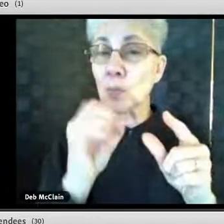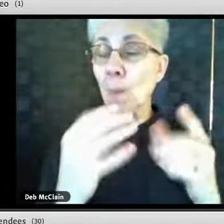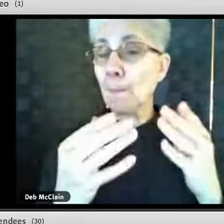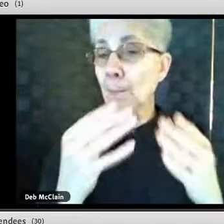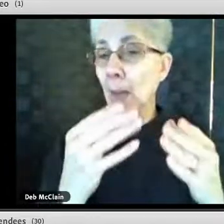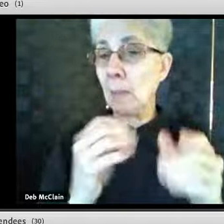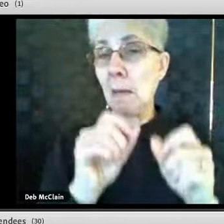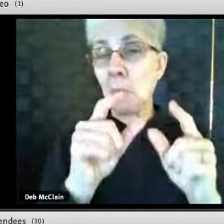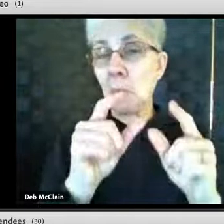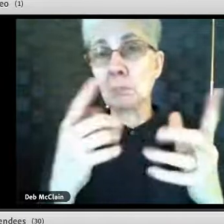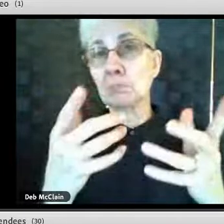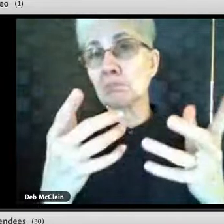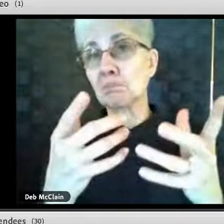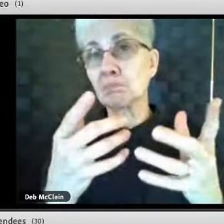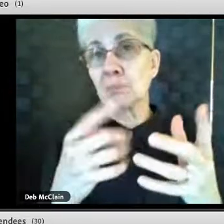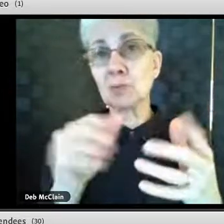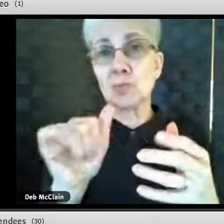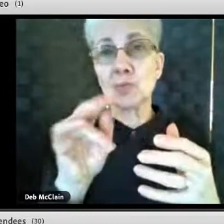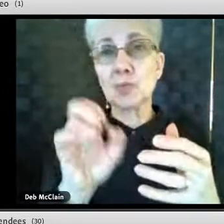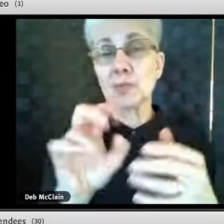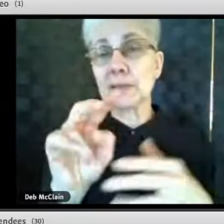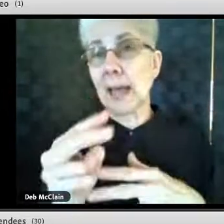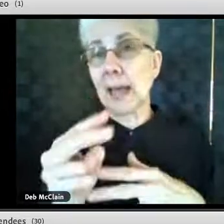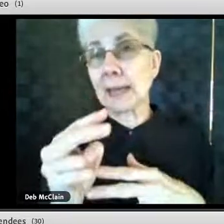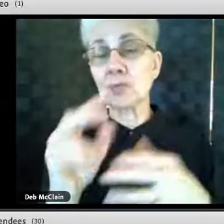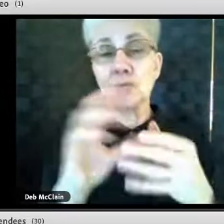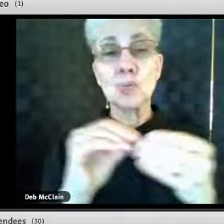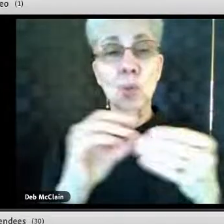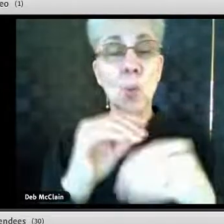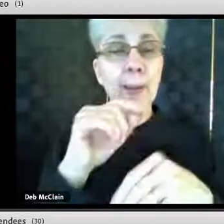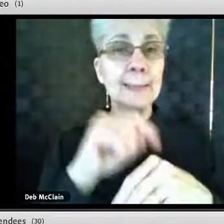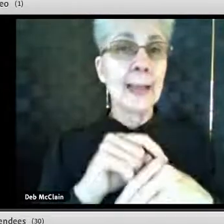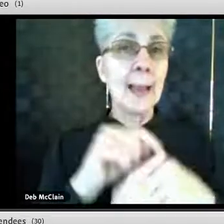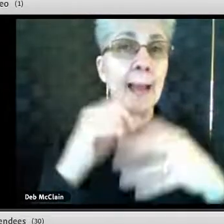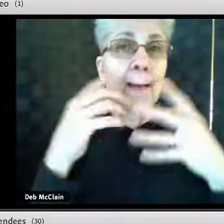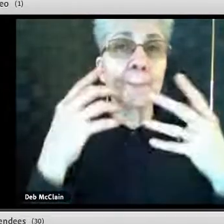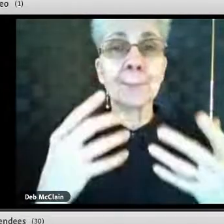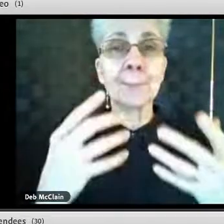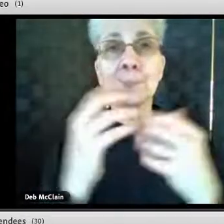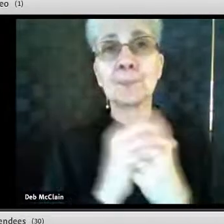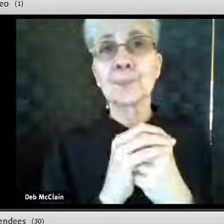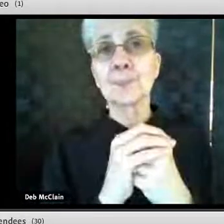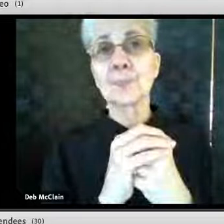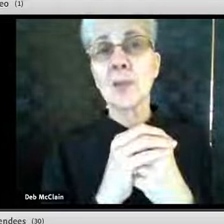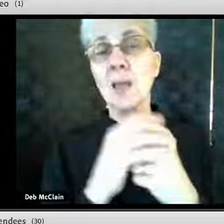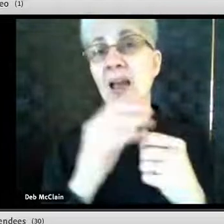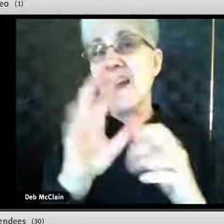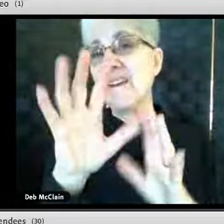so maybe I put, you know, June 2nd, story time post,